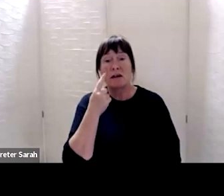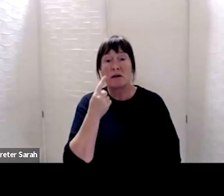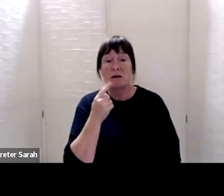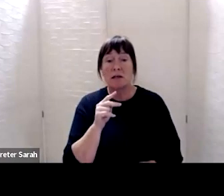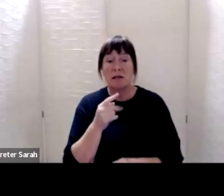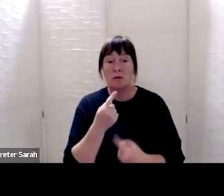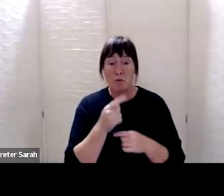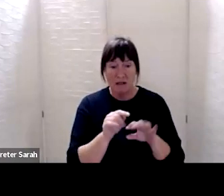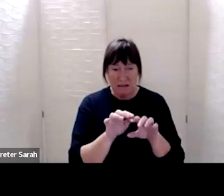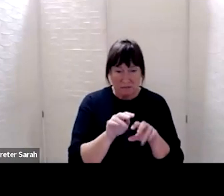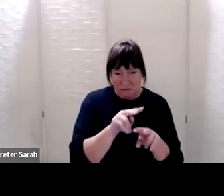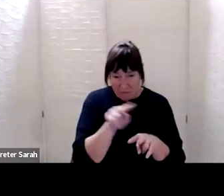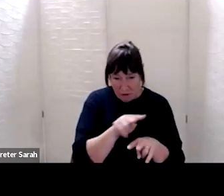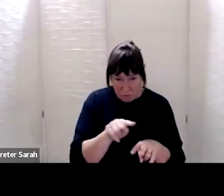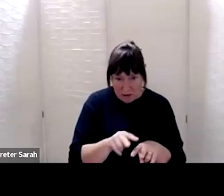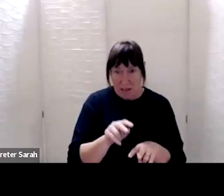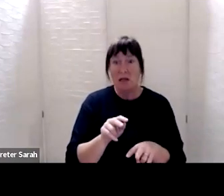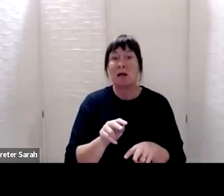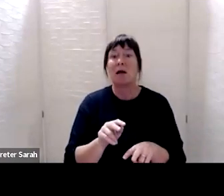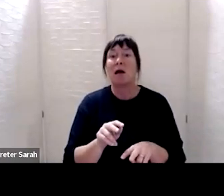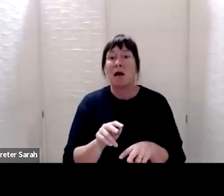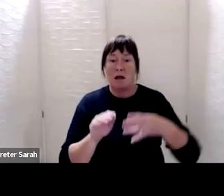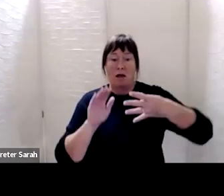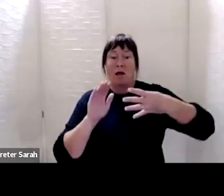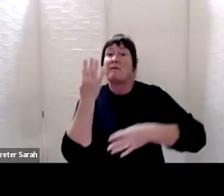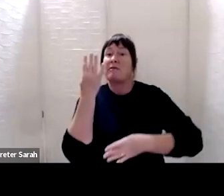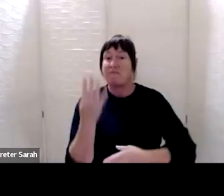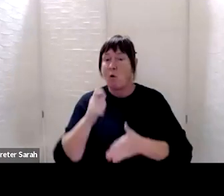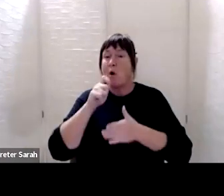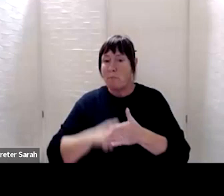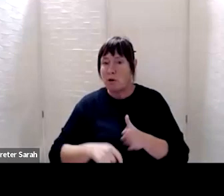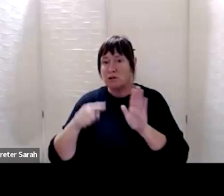so there are rules and that’s the four purchase rules and then there’s the guidelines